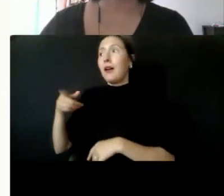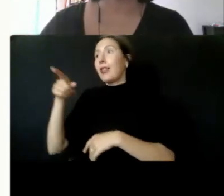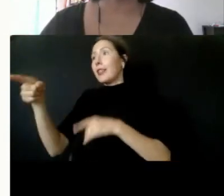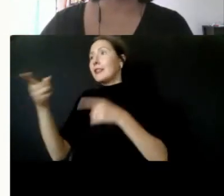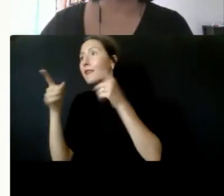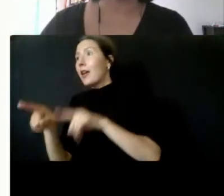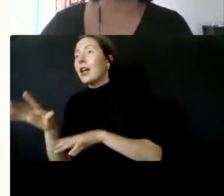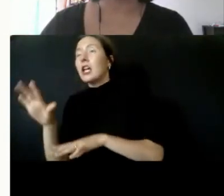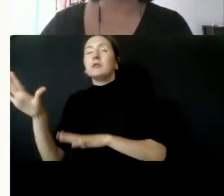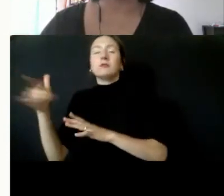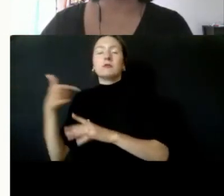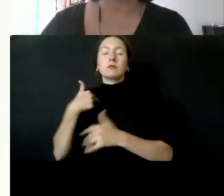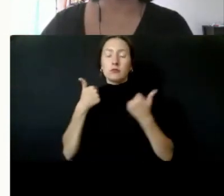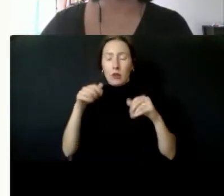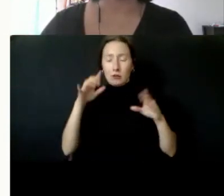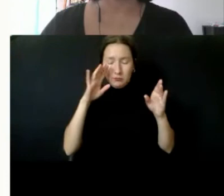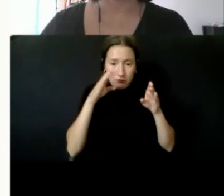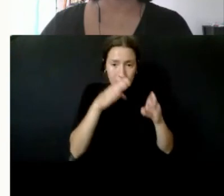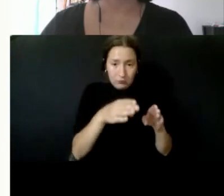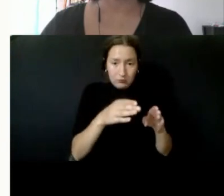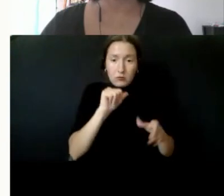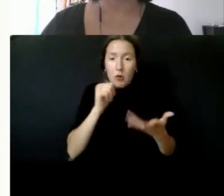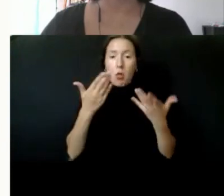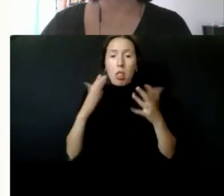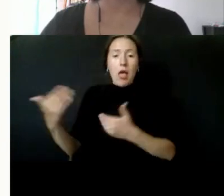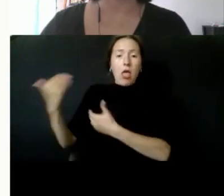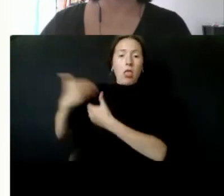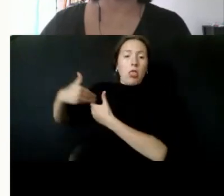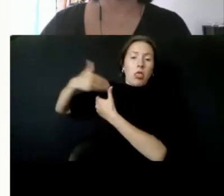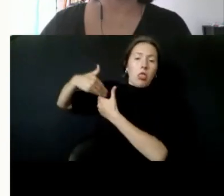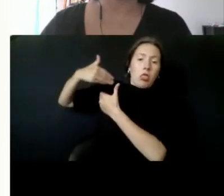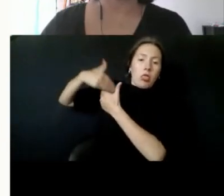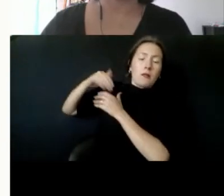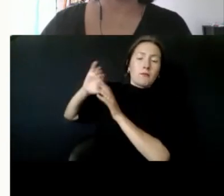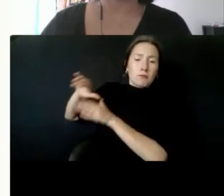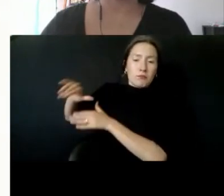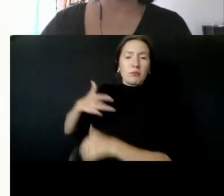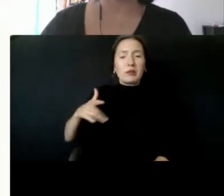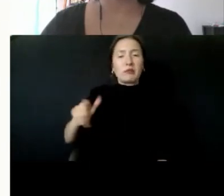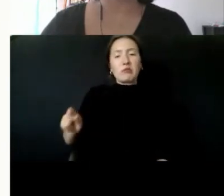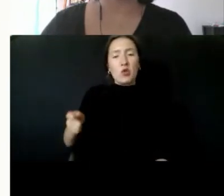far as that is concerned so i either turn off all my notifications or i have priority only which is